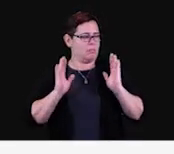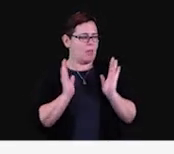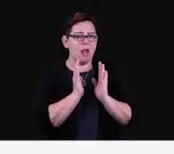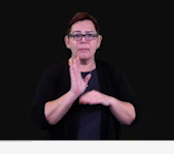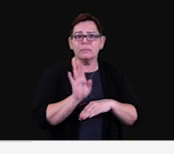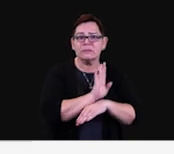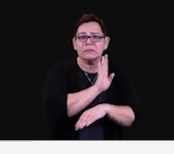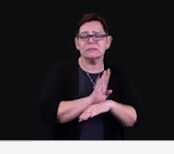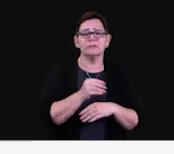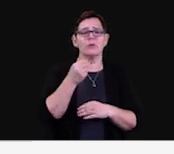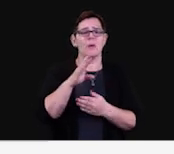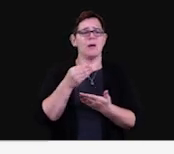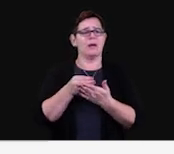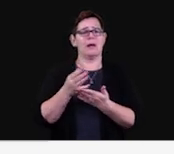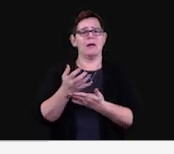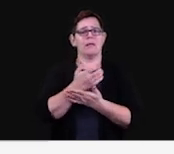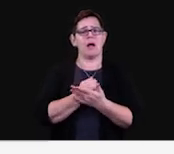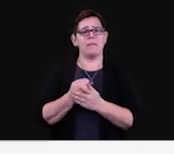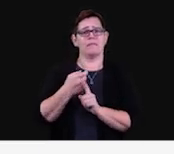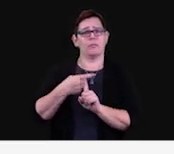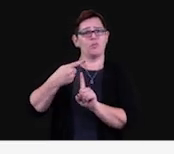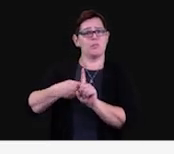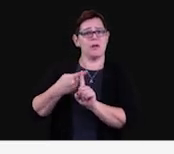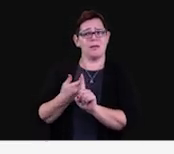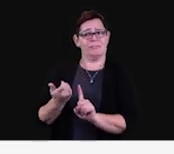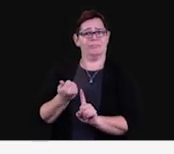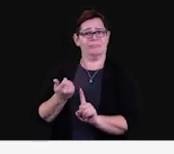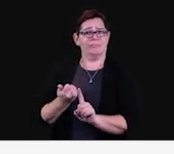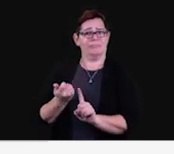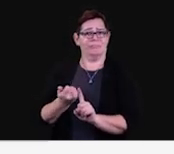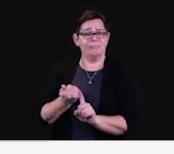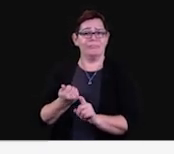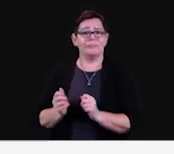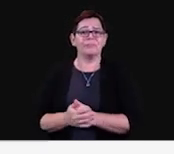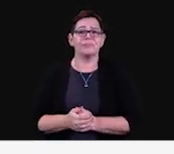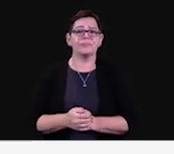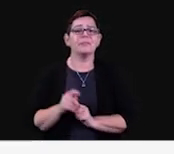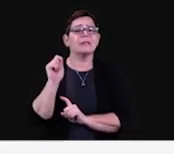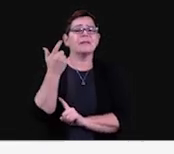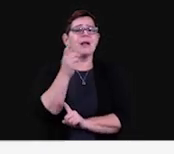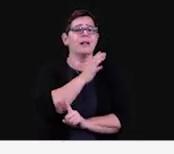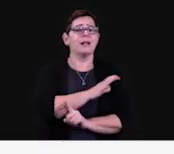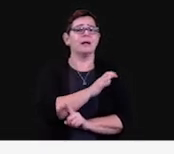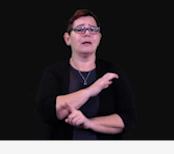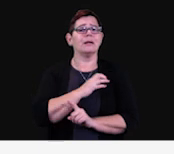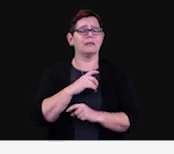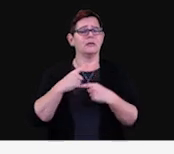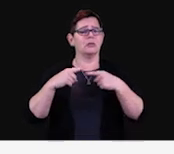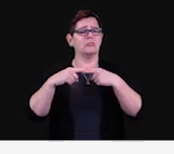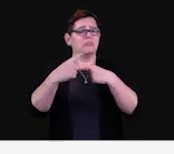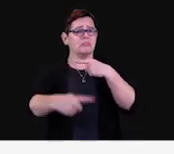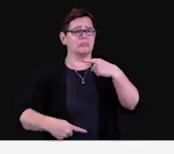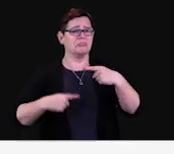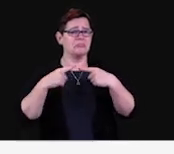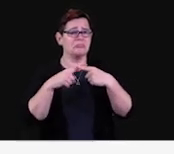Tax clinics are held all year. However, most clinics are offered in March and April.